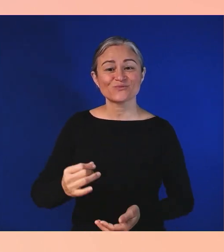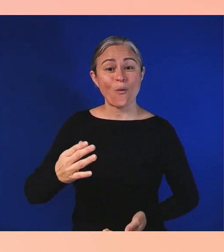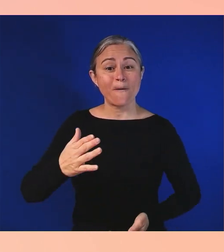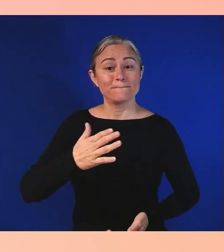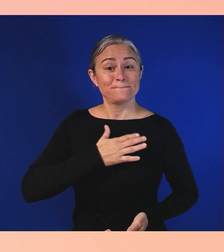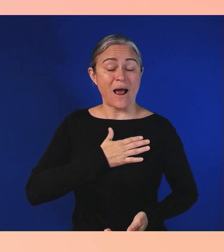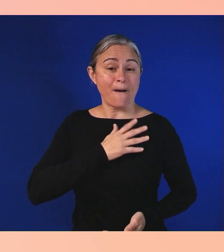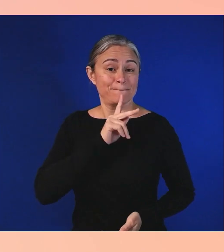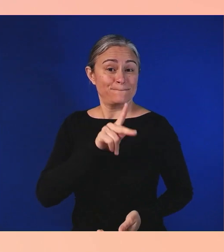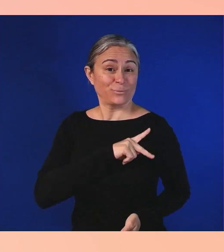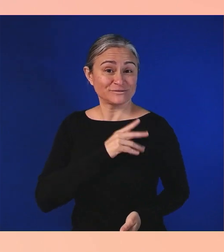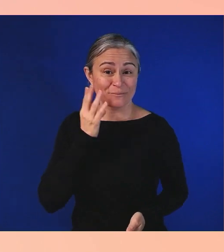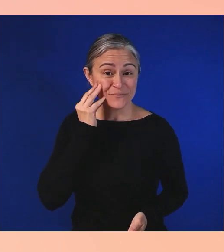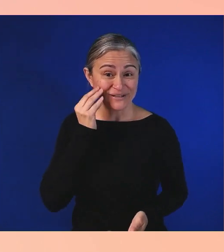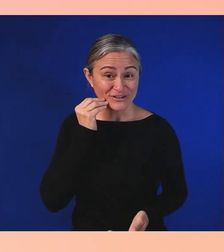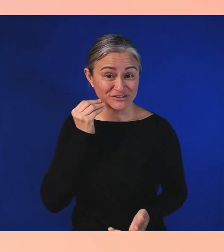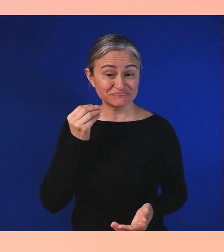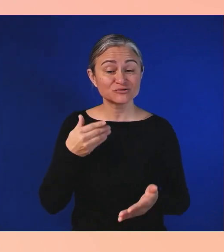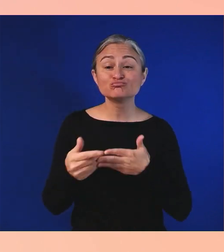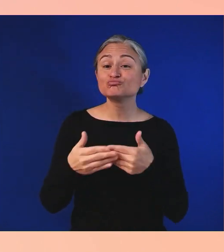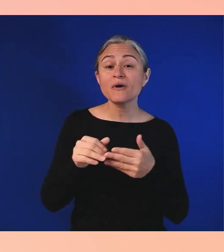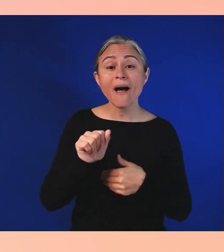When these innovations and inventions are made,